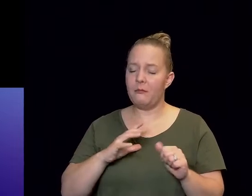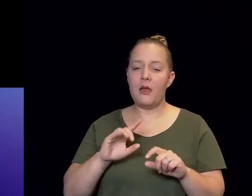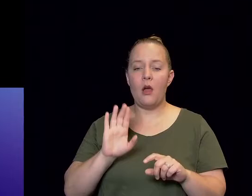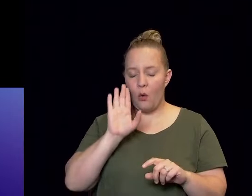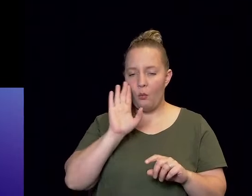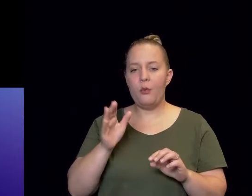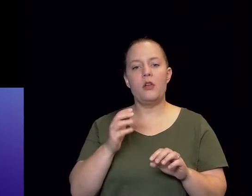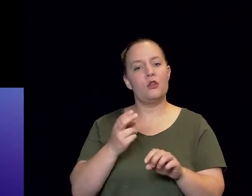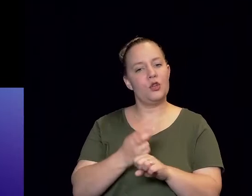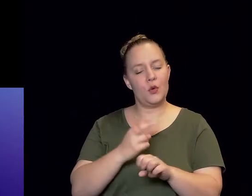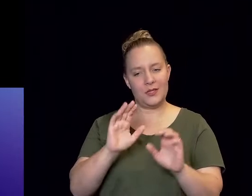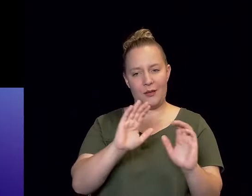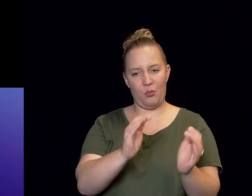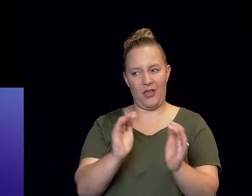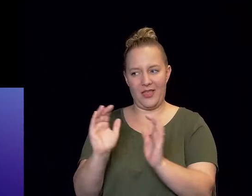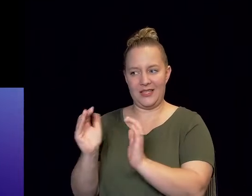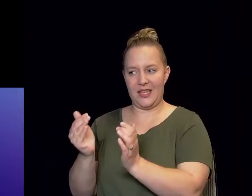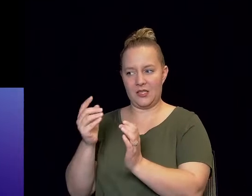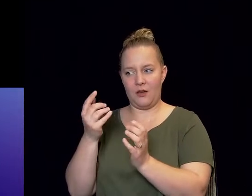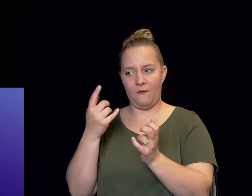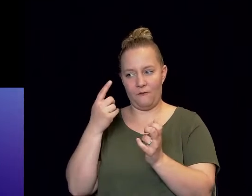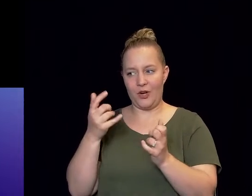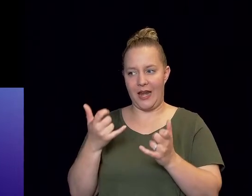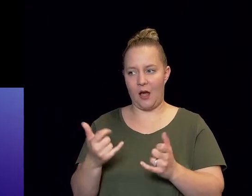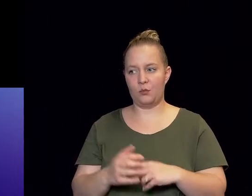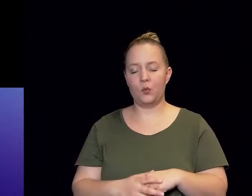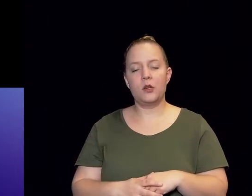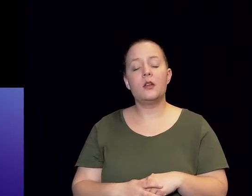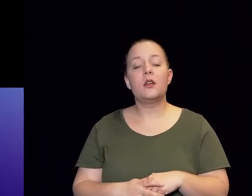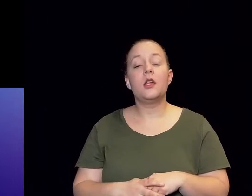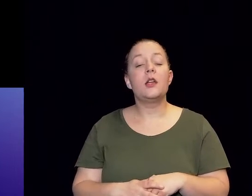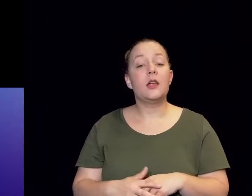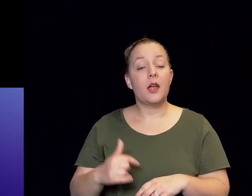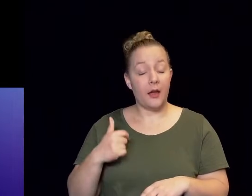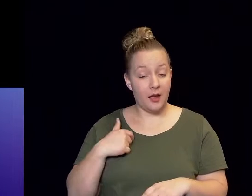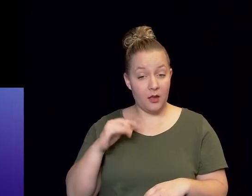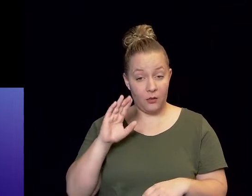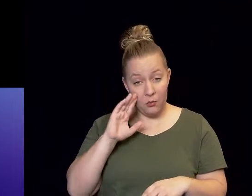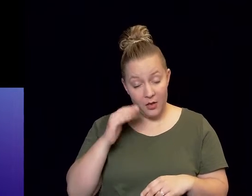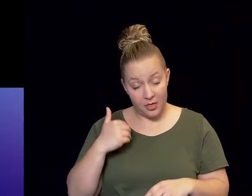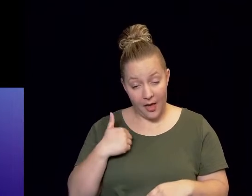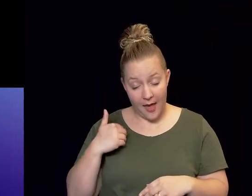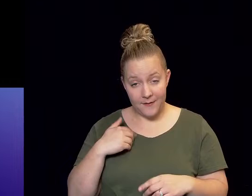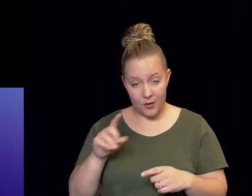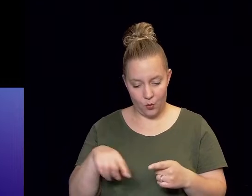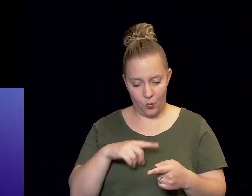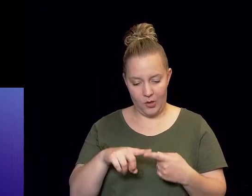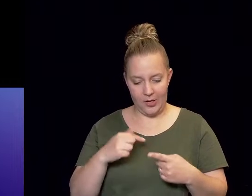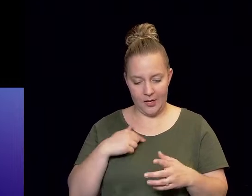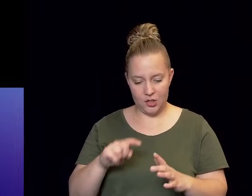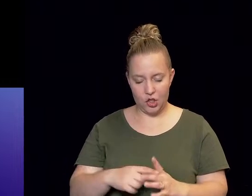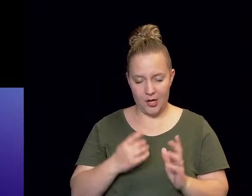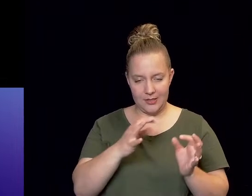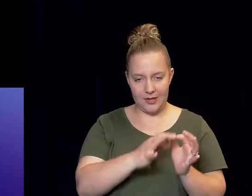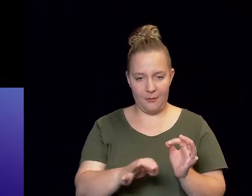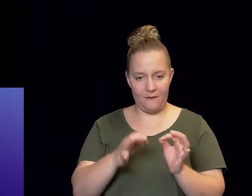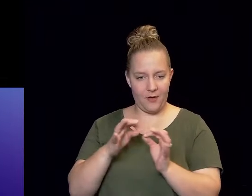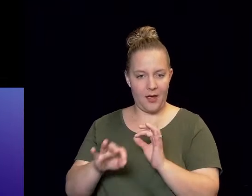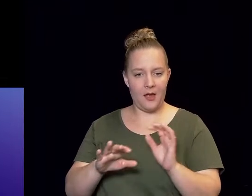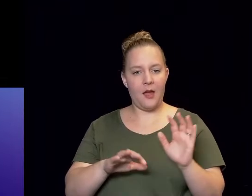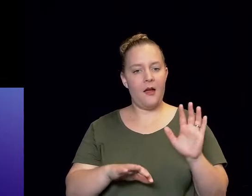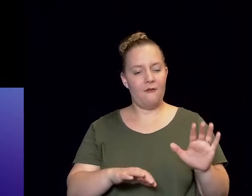the parentheses just for now. So, I'm going to have, when I start simplifying this out, 5 times 1 we